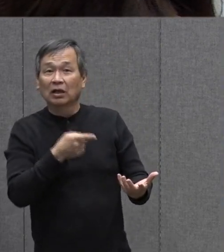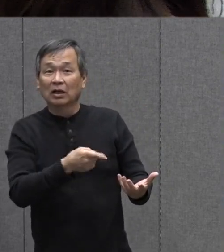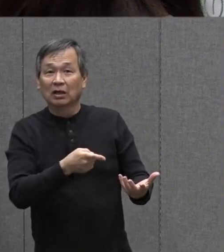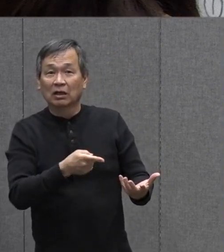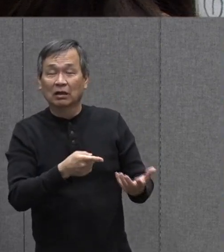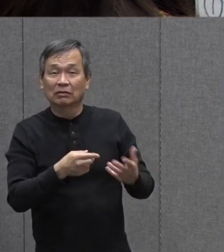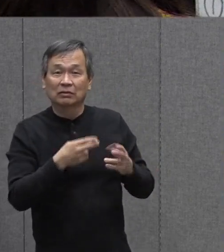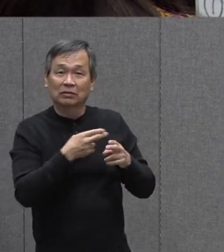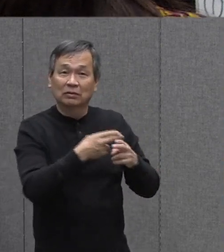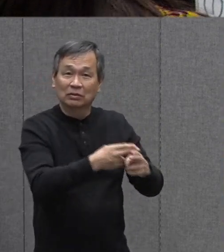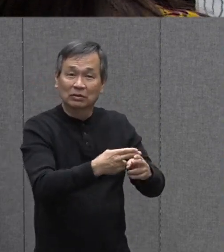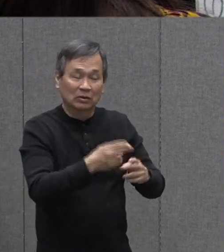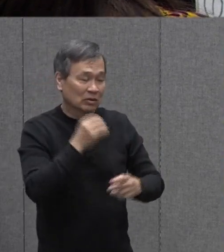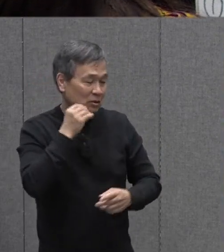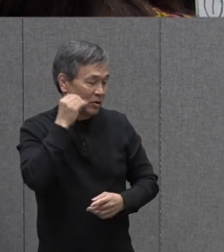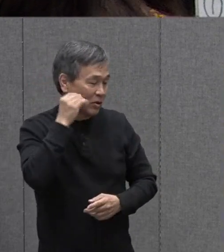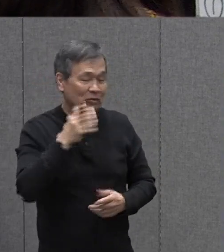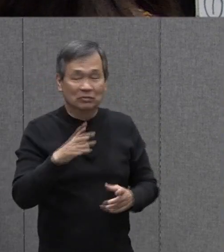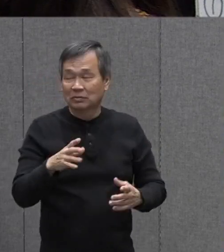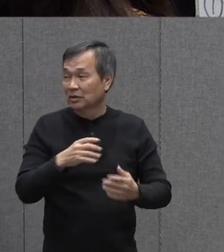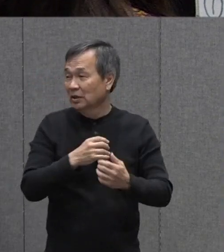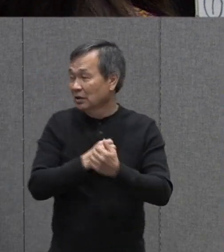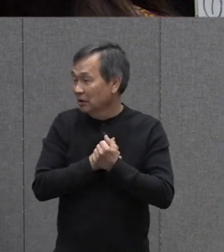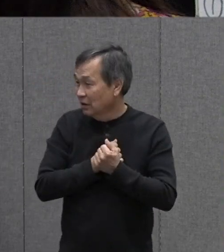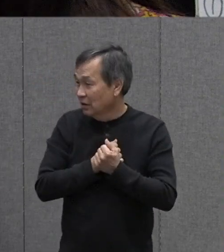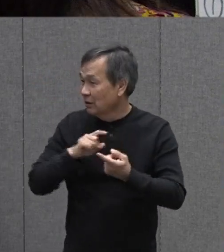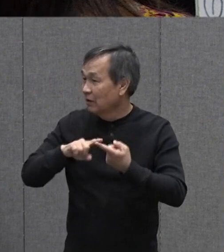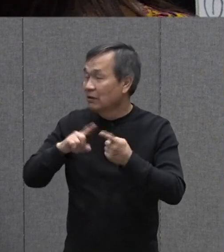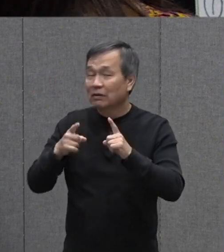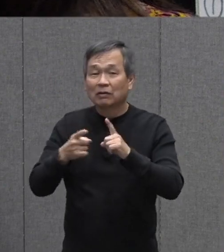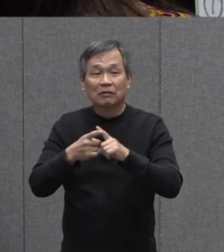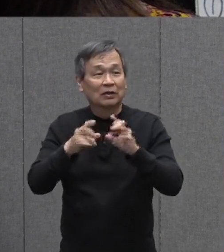"we love our friends and family, "Earth is our special home.